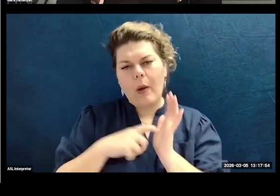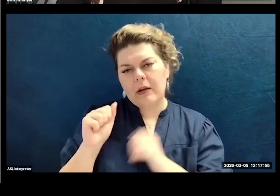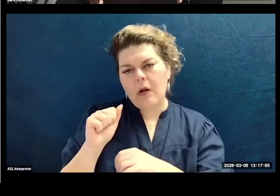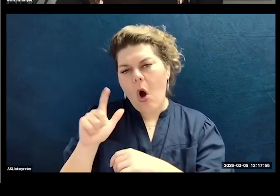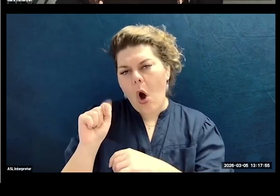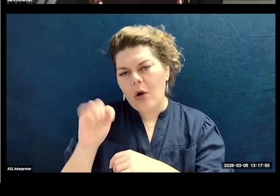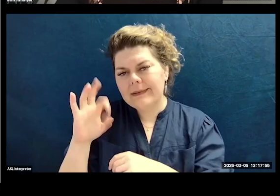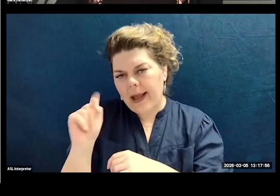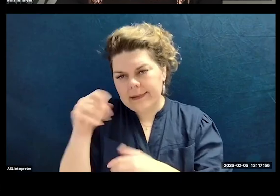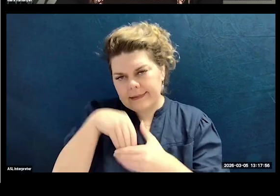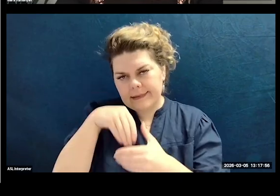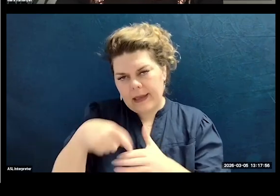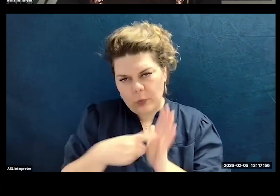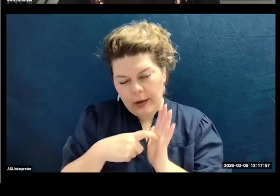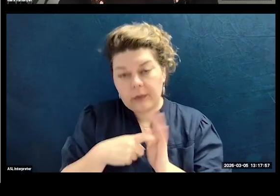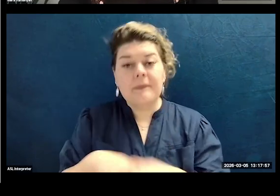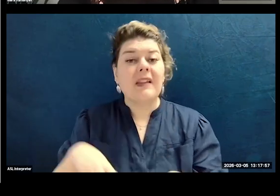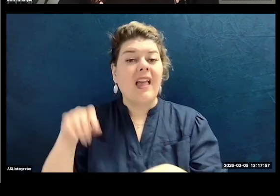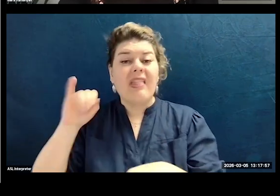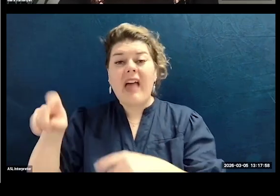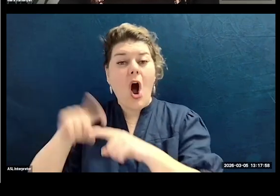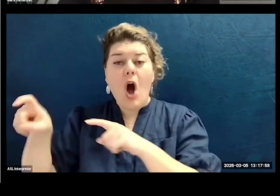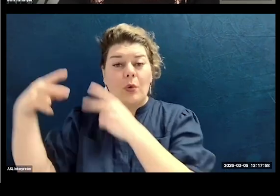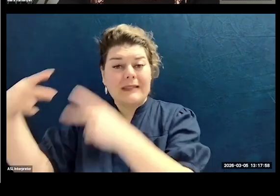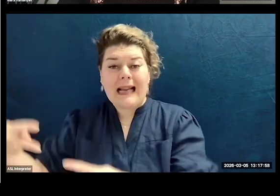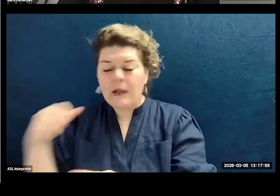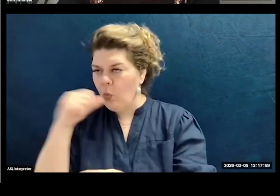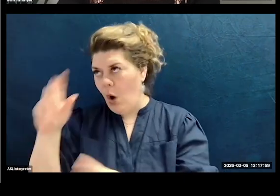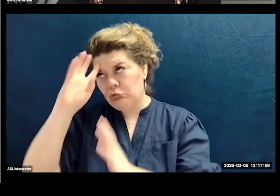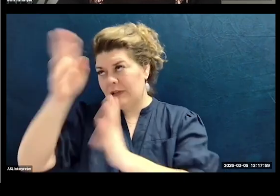Also, auto-tagging will not generate alternative text for you.